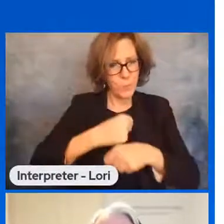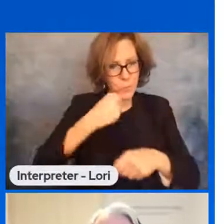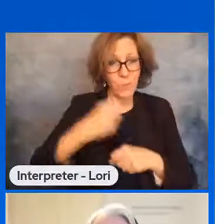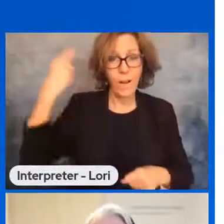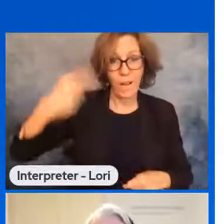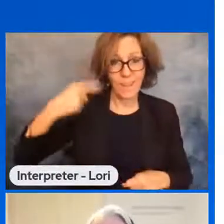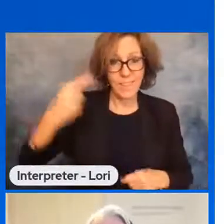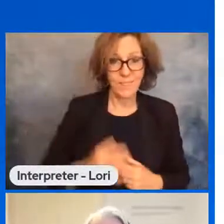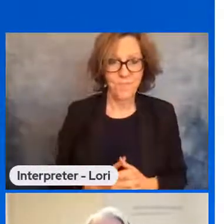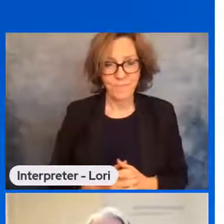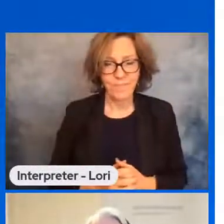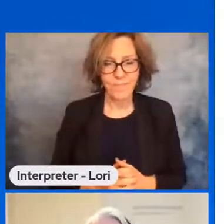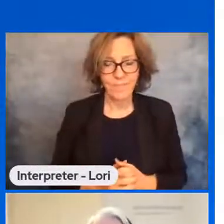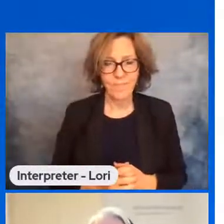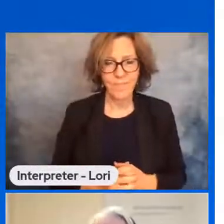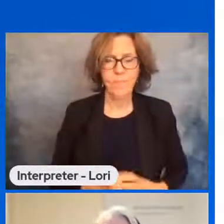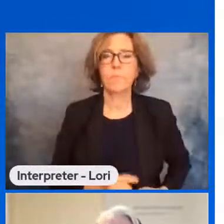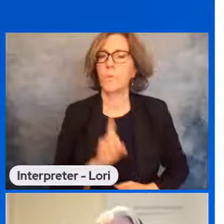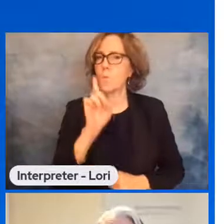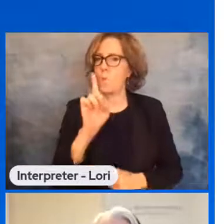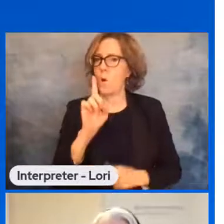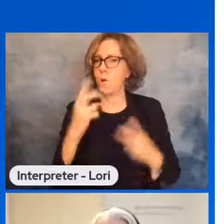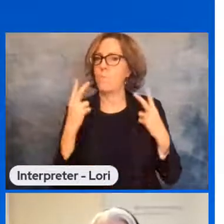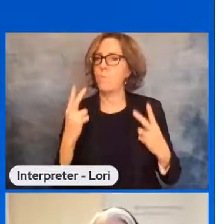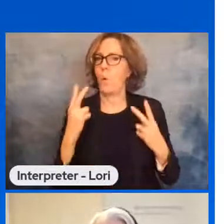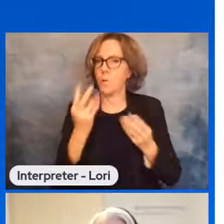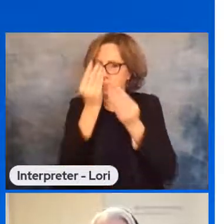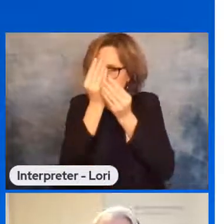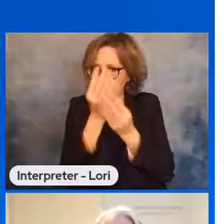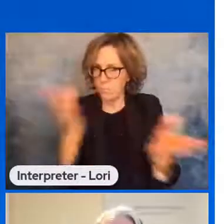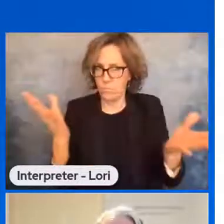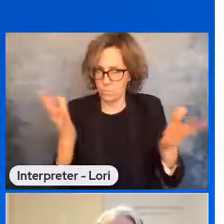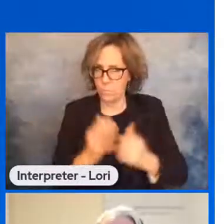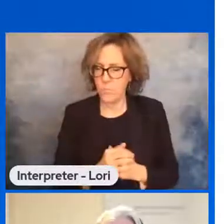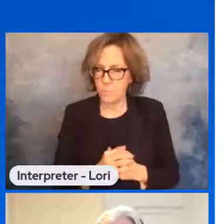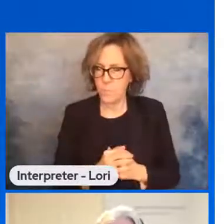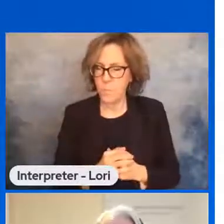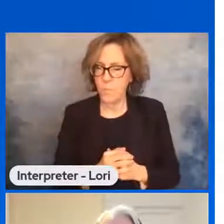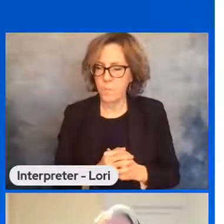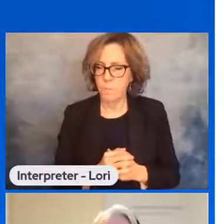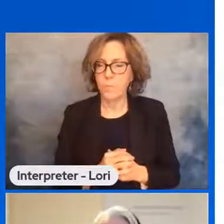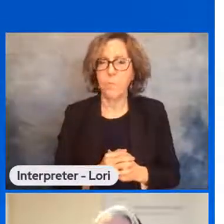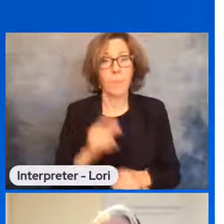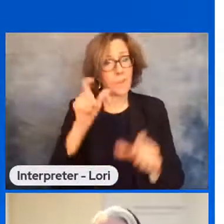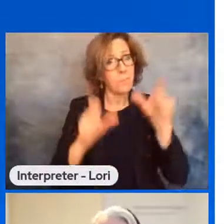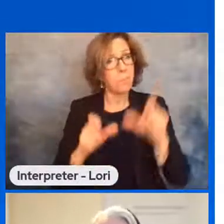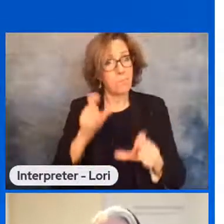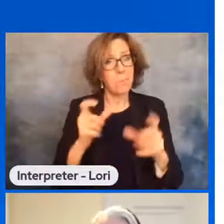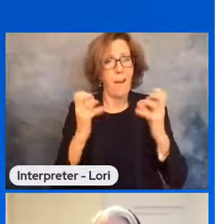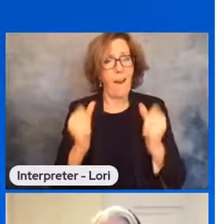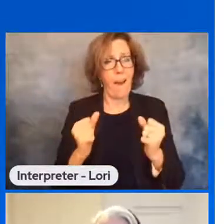There's one thing I wanted to say before we get started, is that people may have impairments,